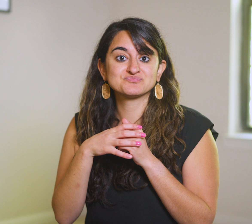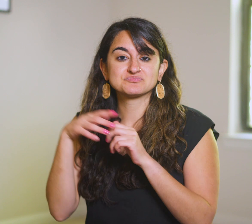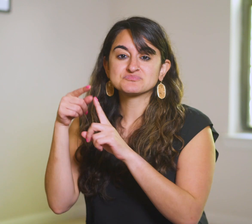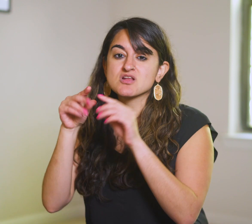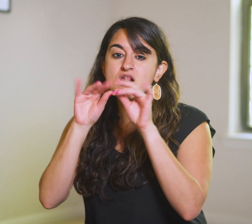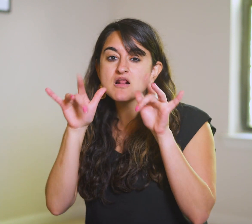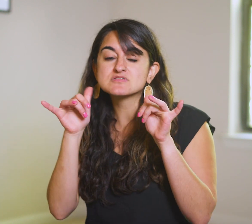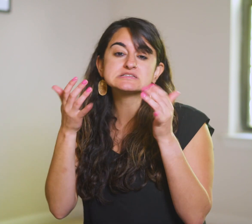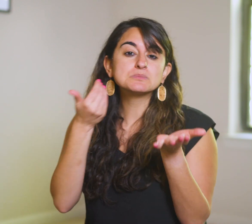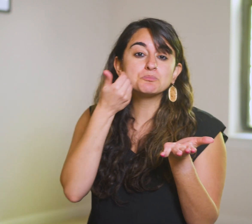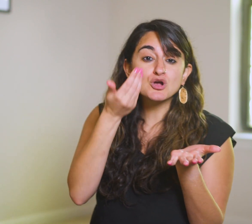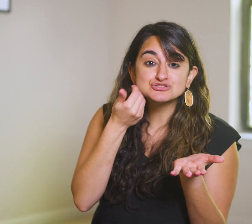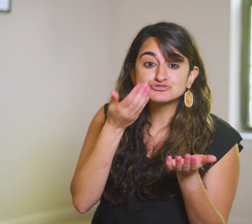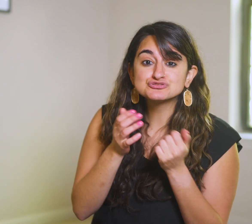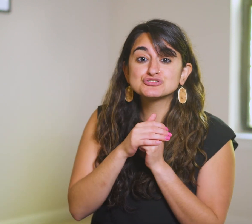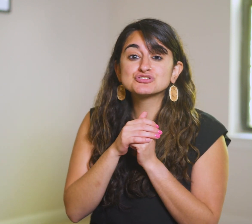She’s likely a prostitute.